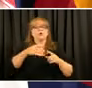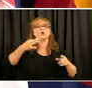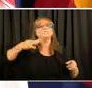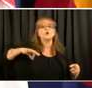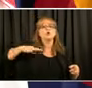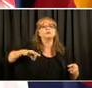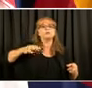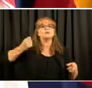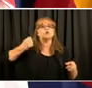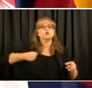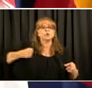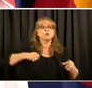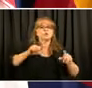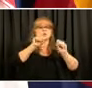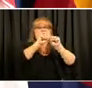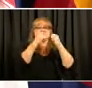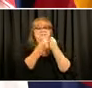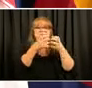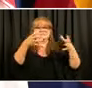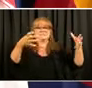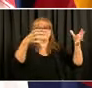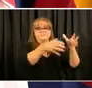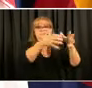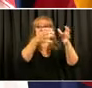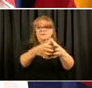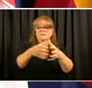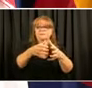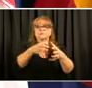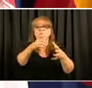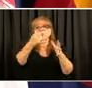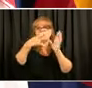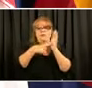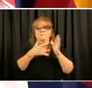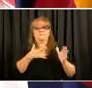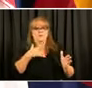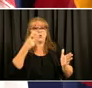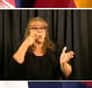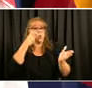um locations where transmission can be occurring and we've really seen examples of transmission